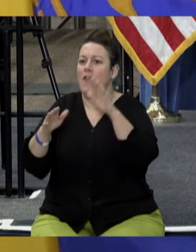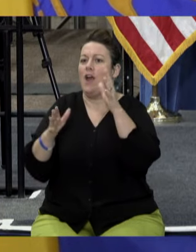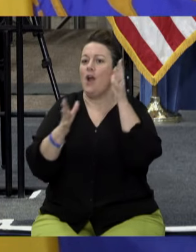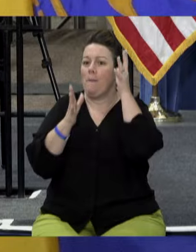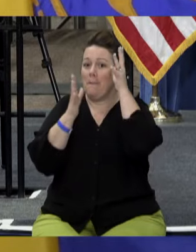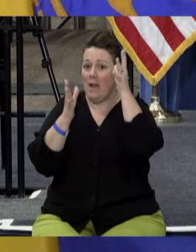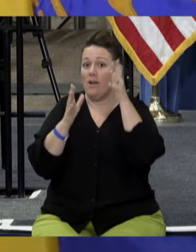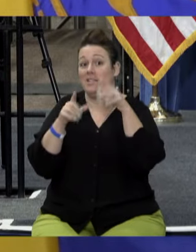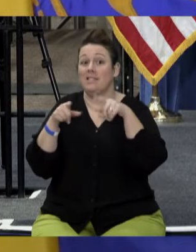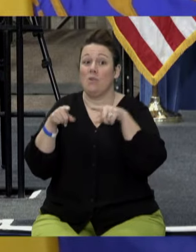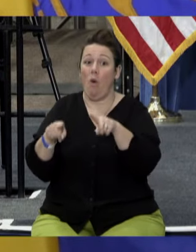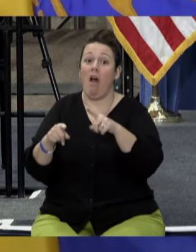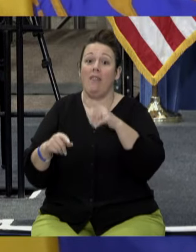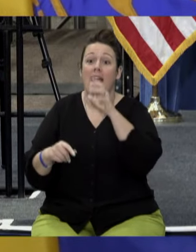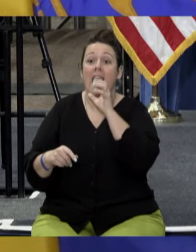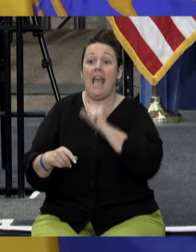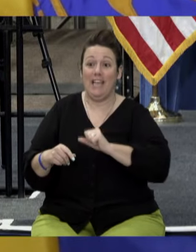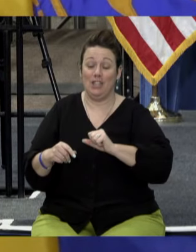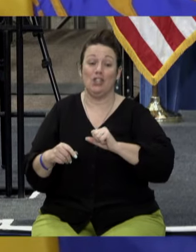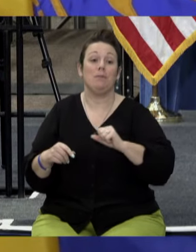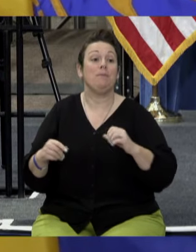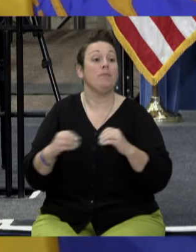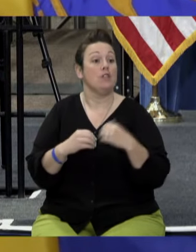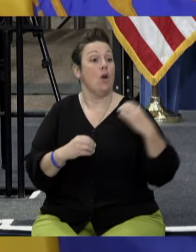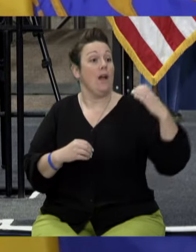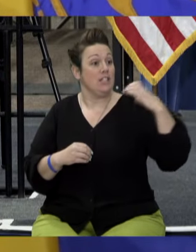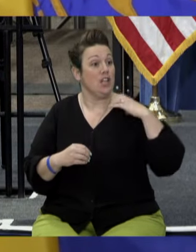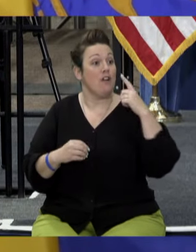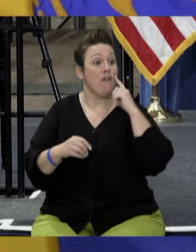So it's been important to me as chair of the Labor HHS Subcommittee to make sure